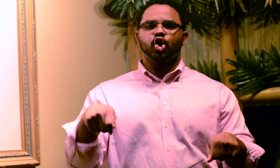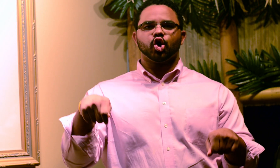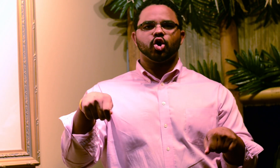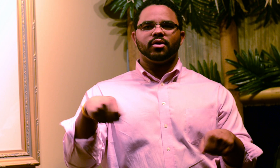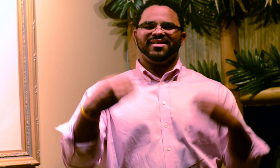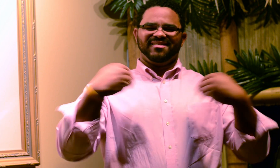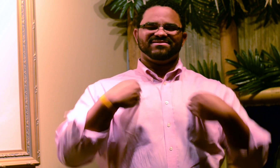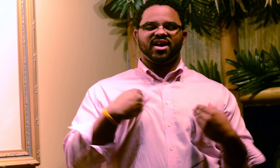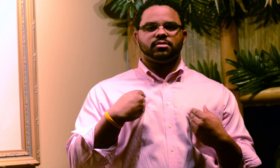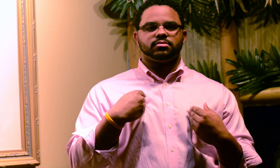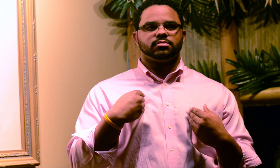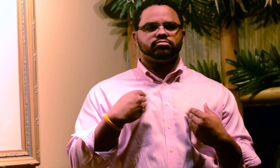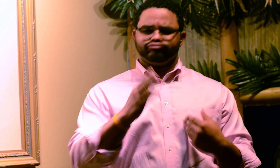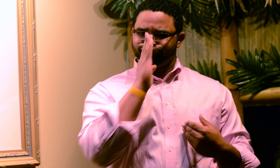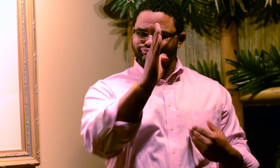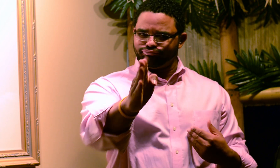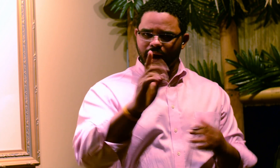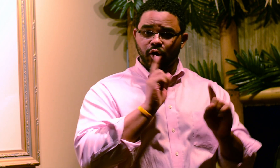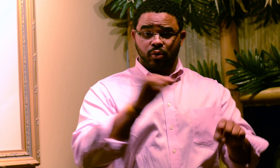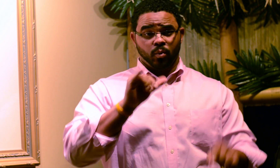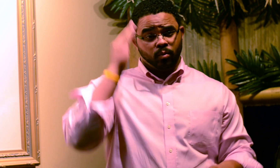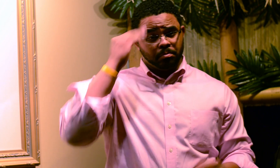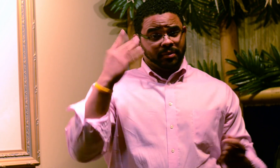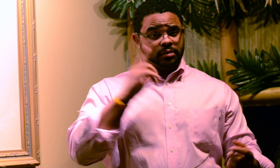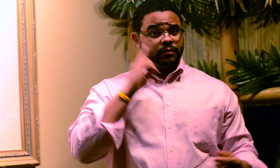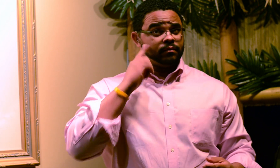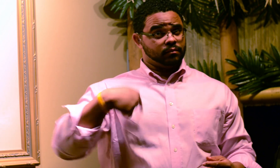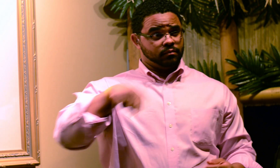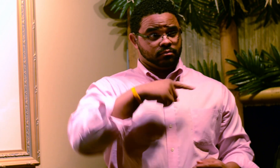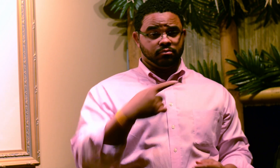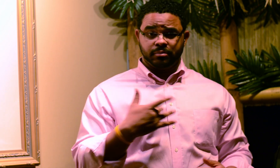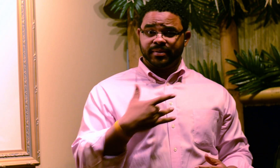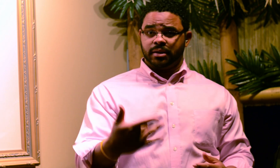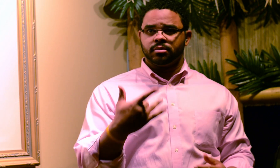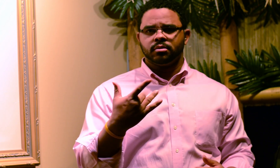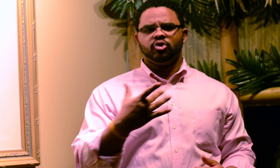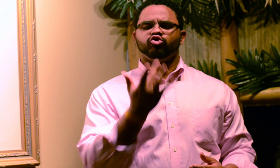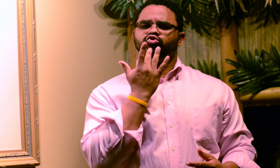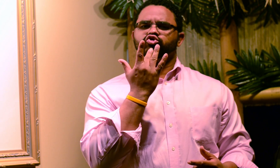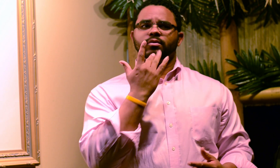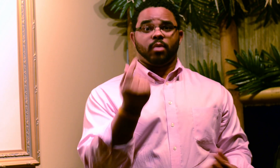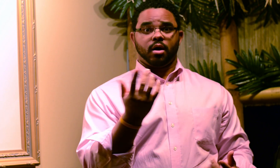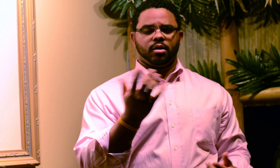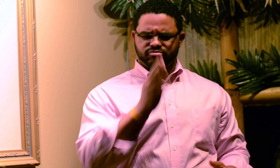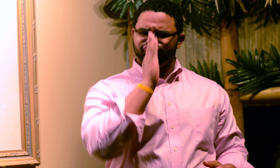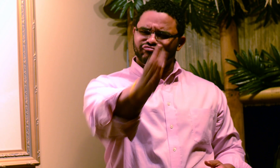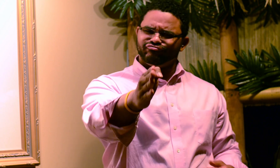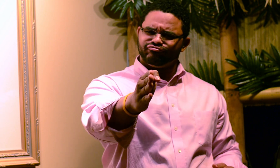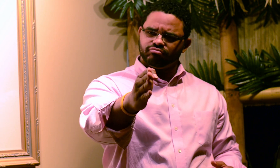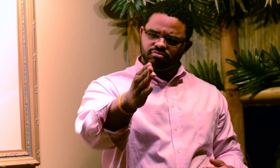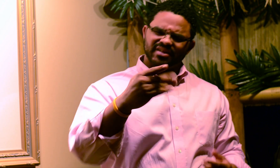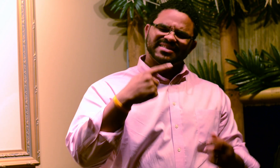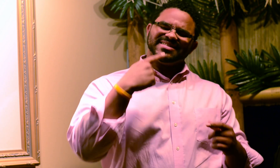I wanted to see clear and straightforward answers. That would be in line with deaf cultural norms. Many of us prefer information in honest ways that others may find too blunt.